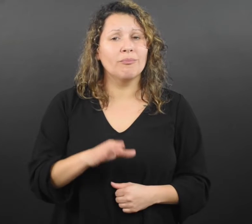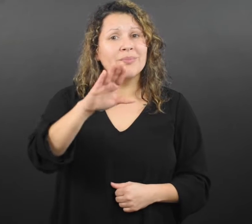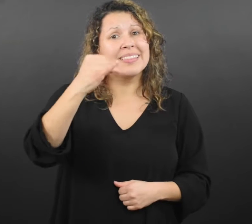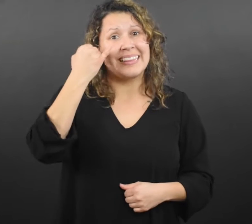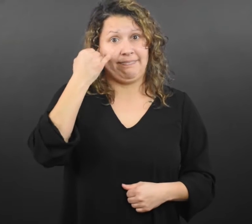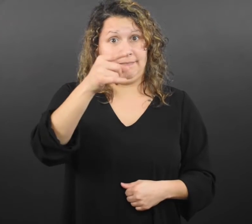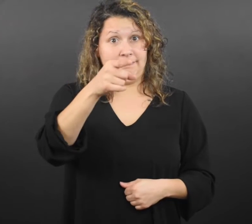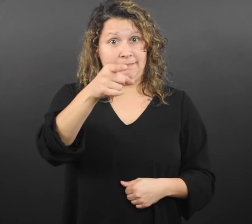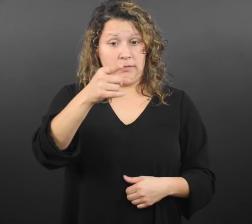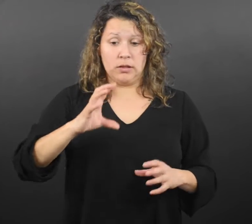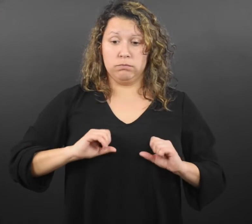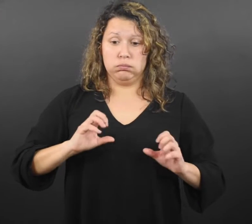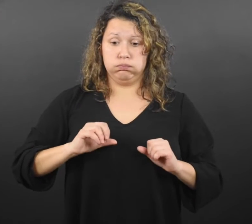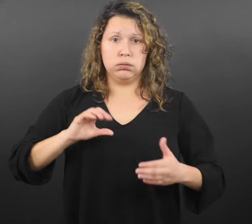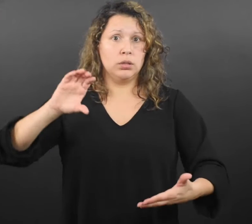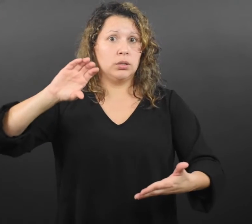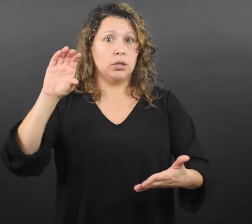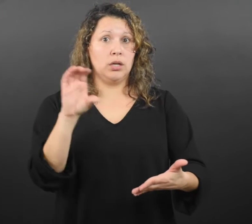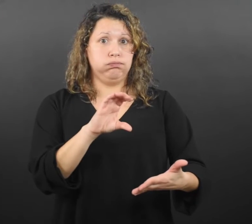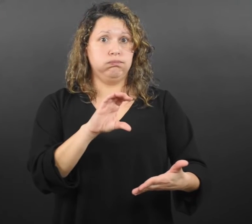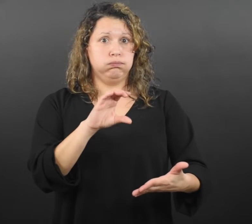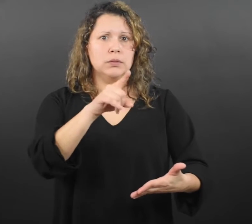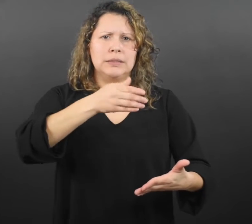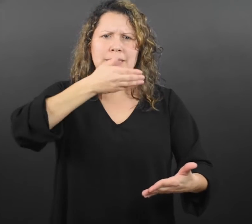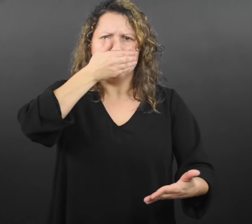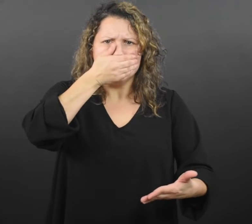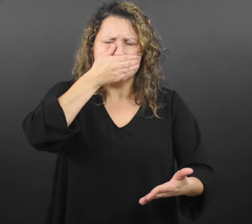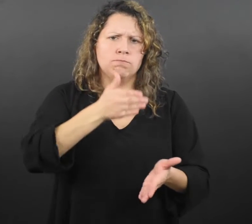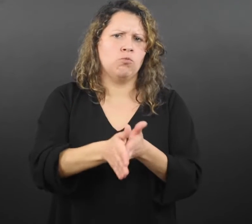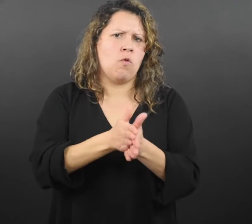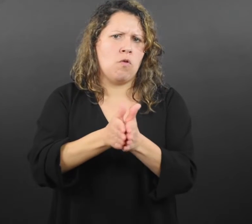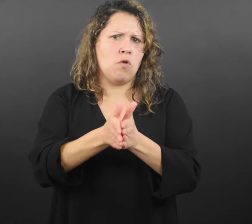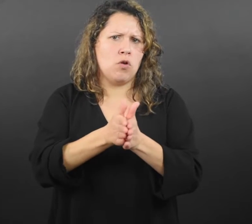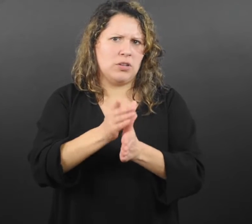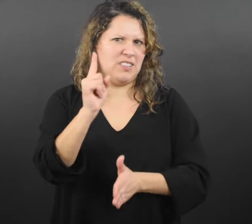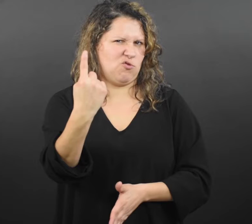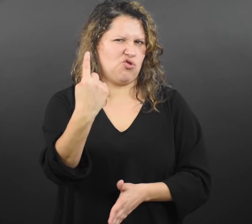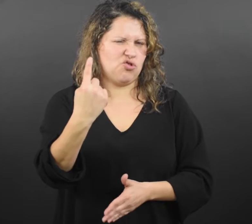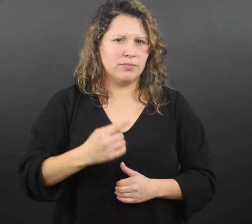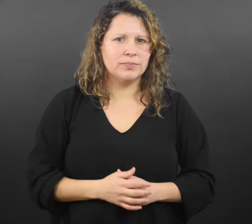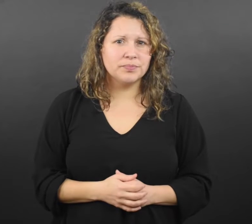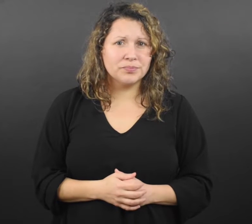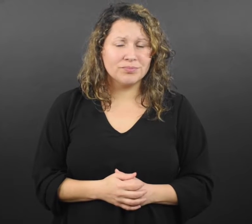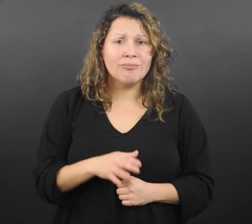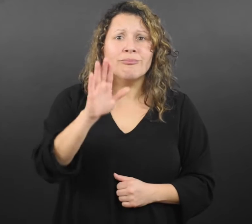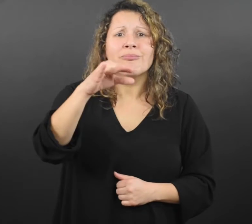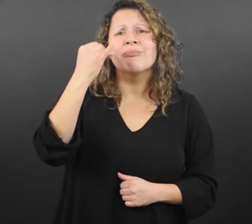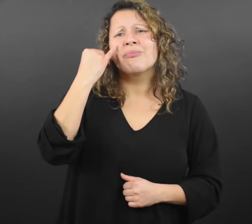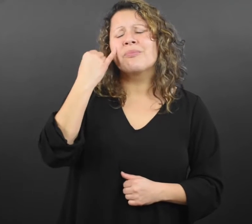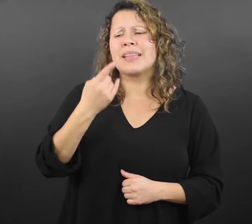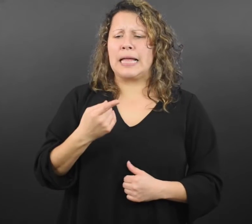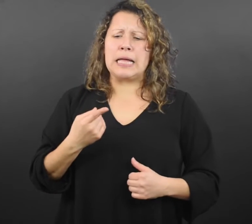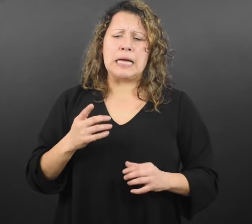your baby. ● If you feed the expressed milk to your baby, always wear a mask and wash your hands first.